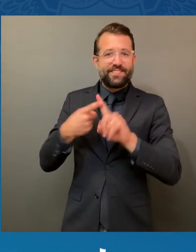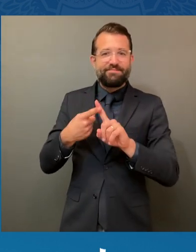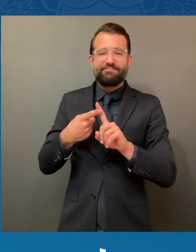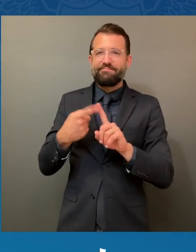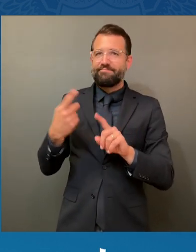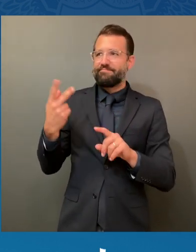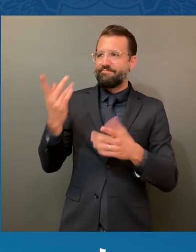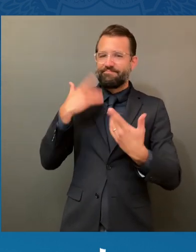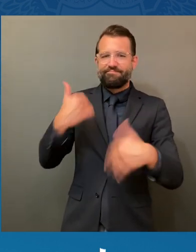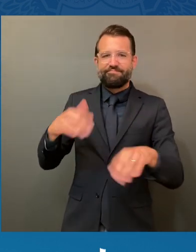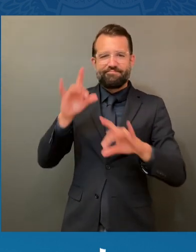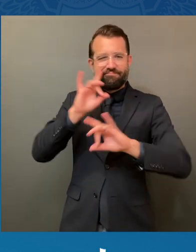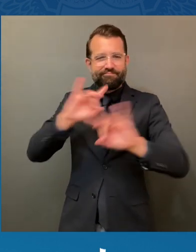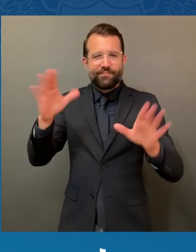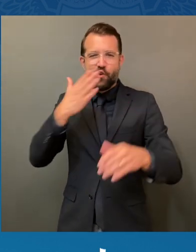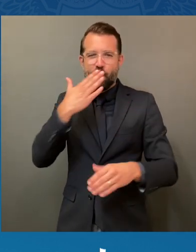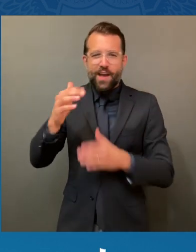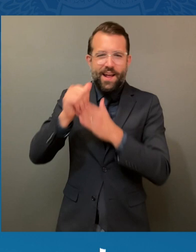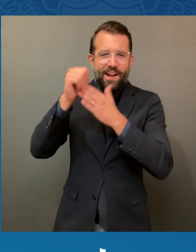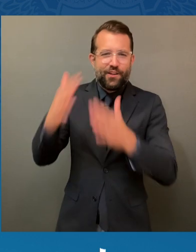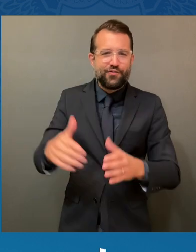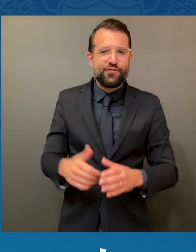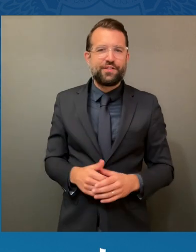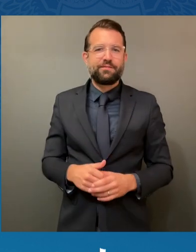So, I thank you for the introduction and all that you do.